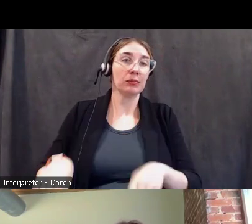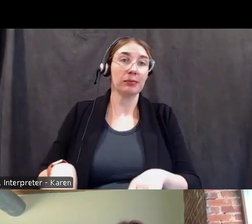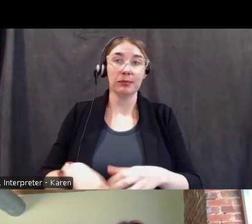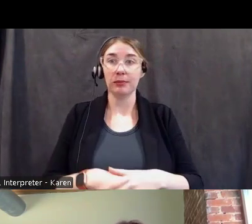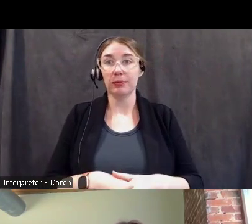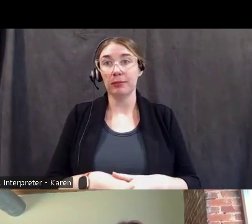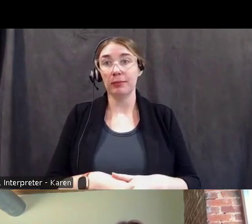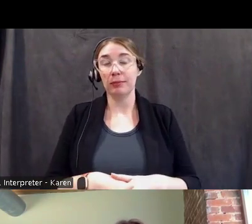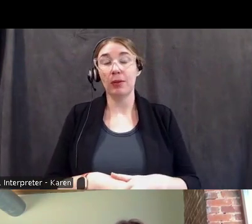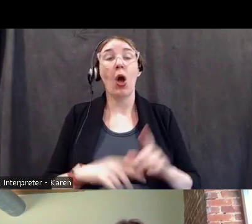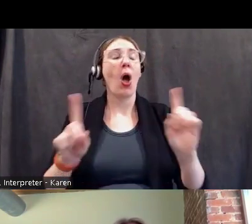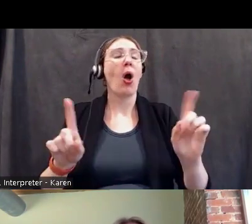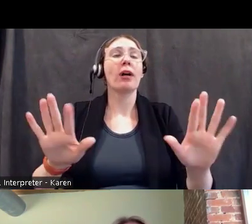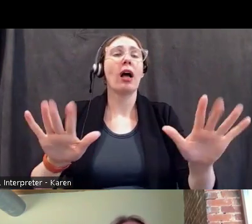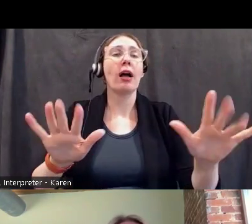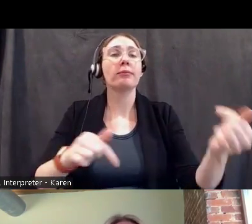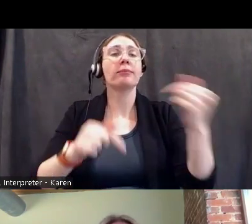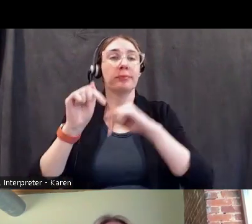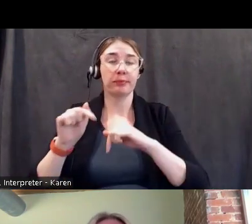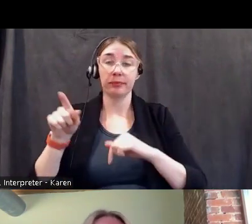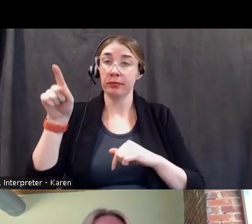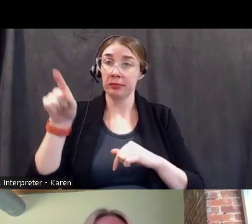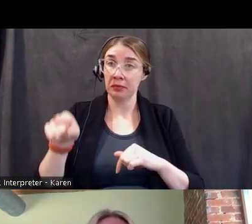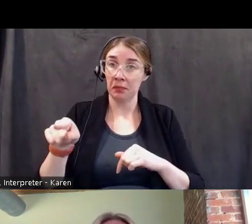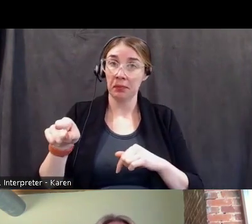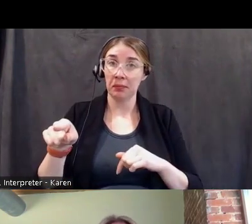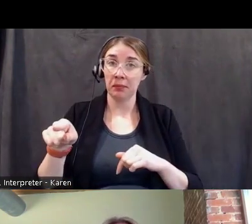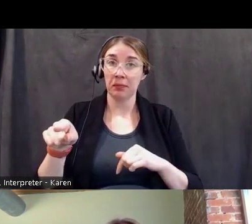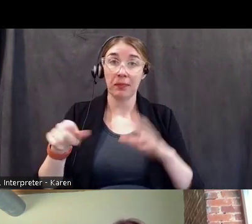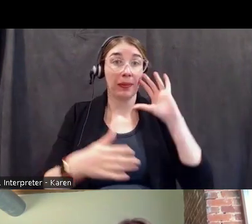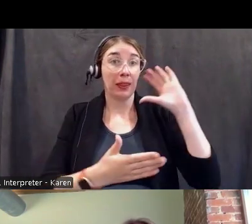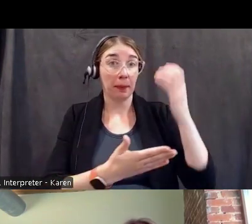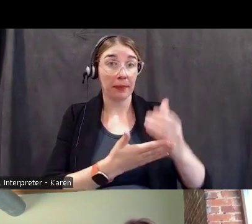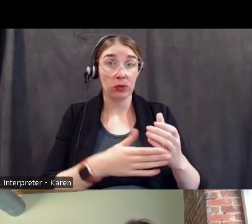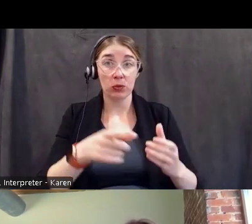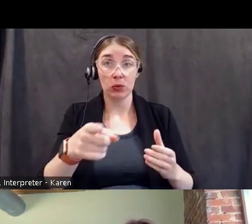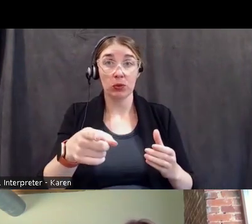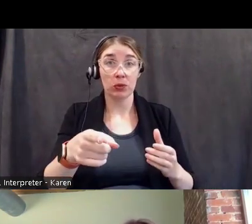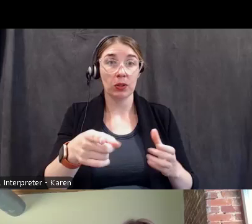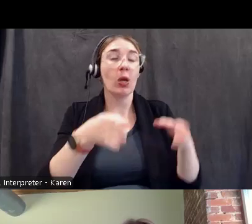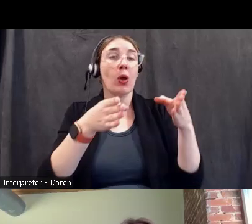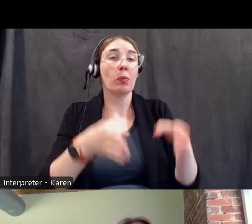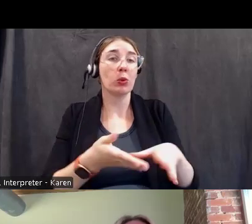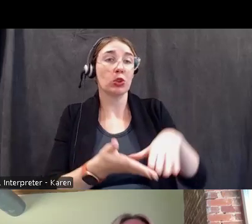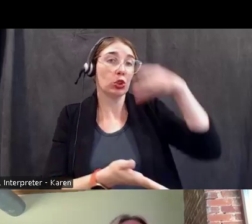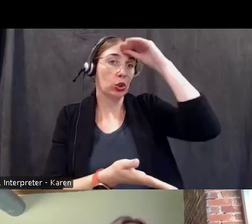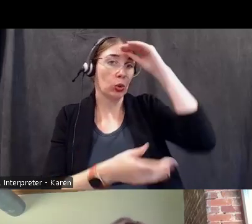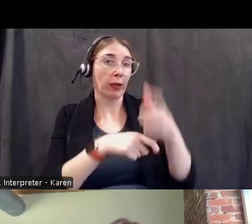If you go back a slide, this is a picture of someone learning to play blind golf.